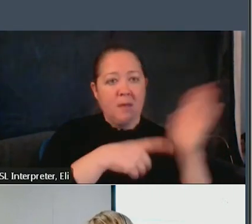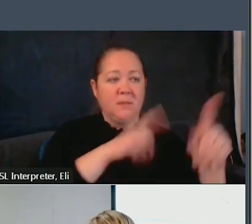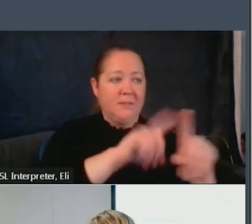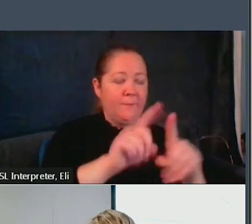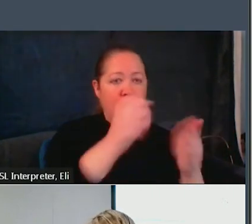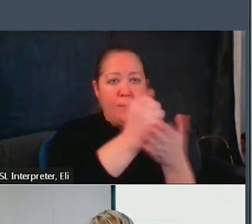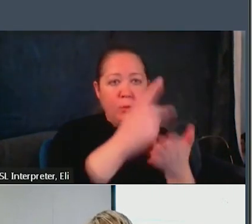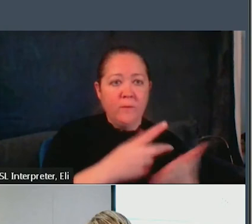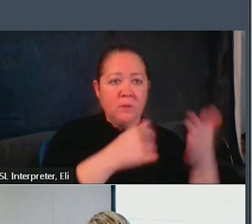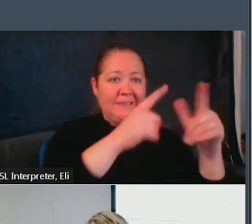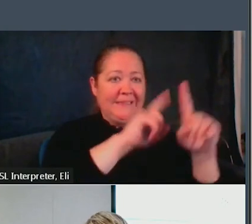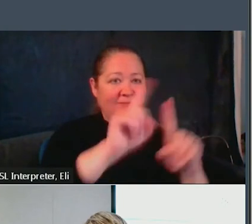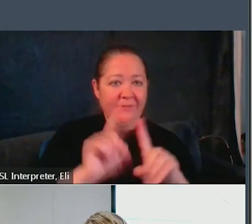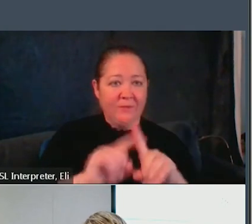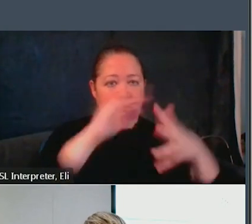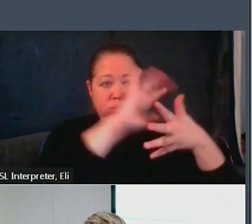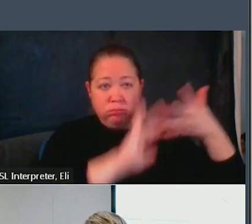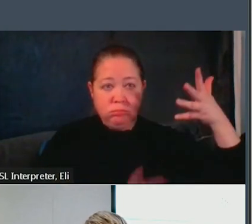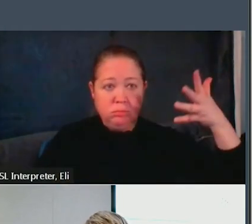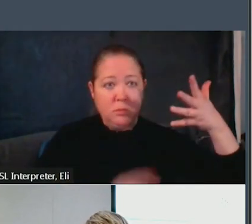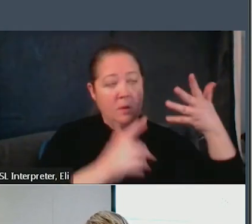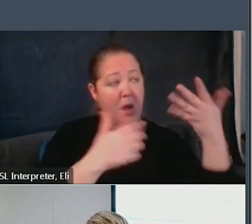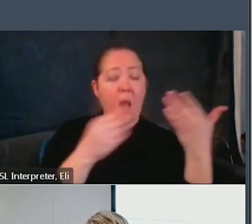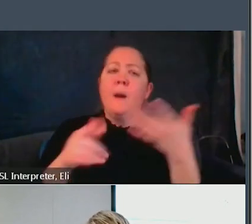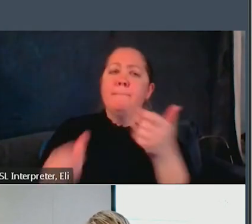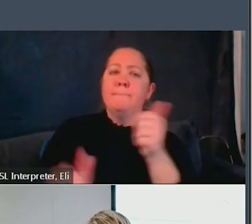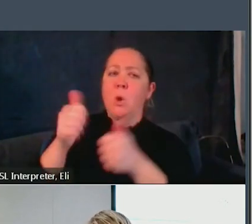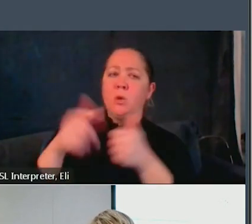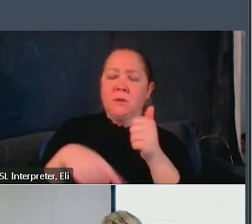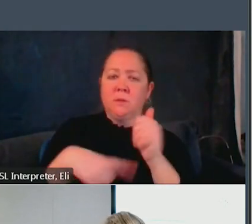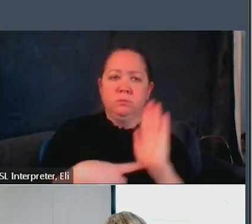And most of that is set forth in the County code either